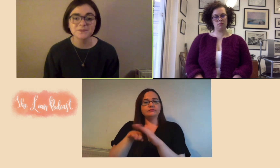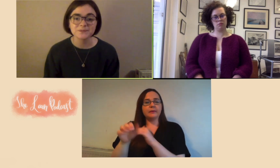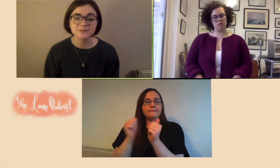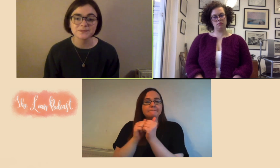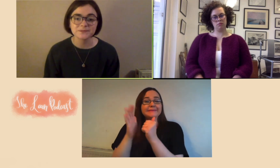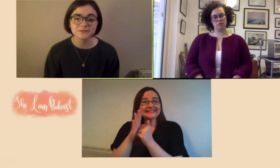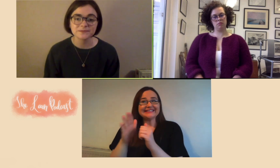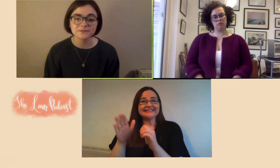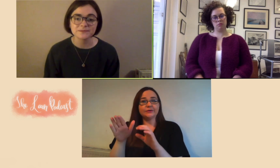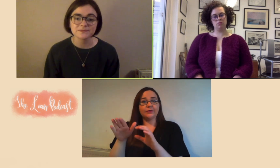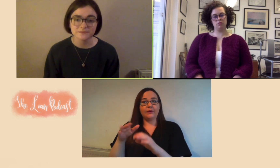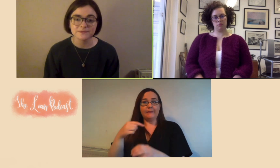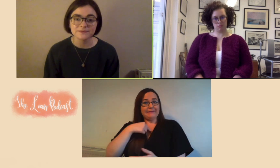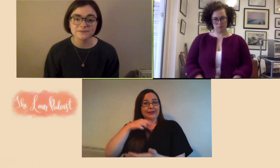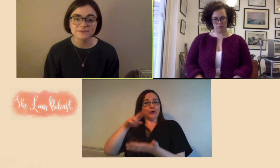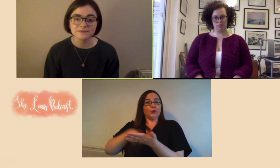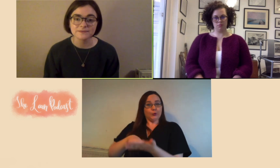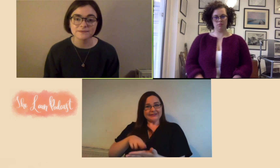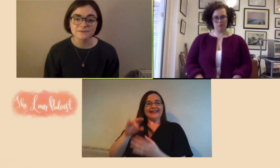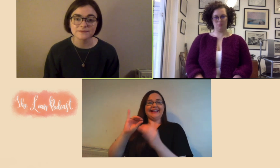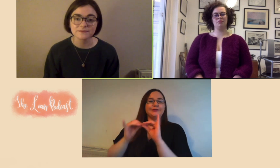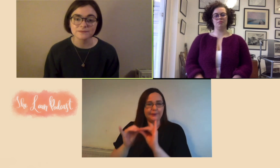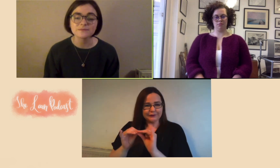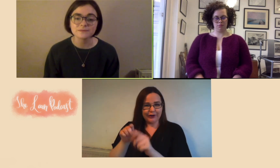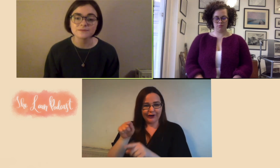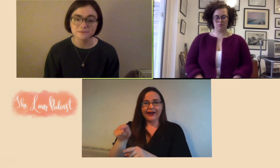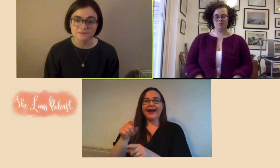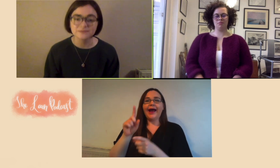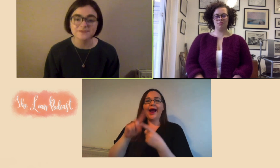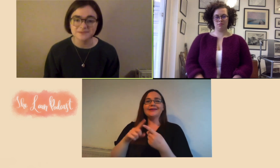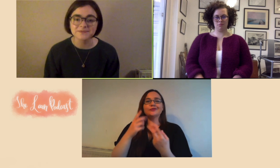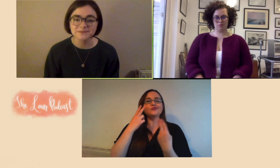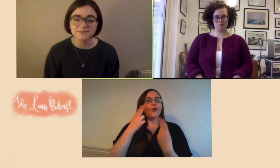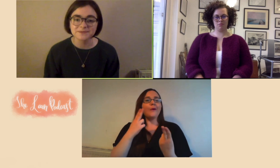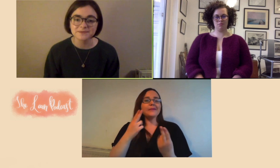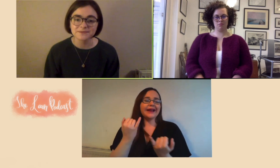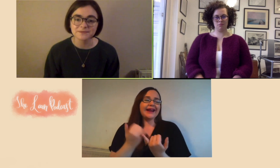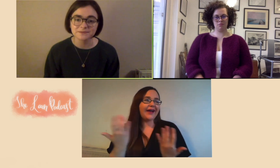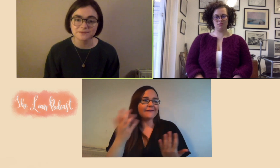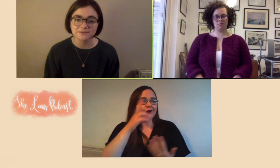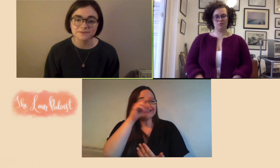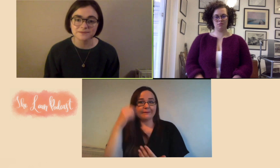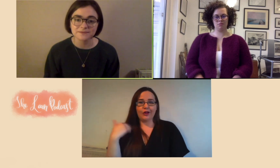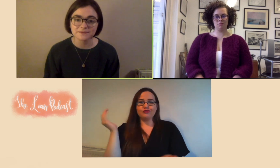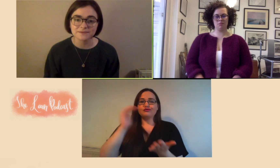but I've also attended meetings where I myself, as a deaf person, I'm using an interpreter. So for example,